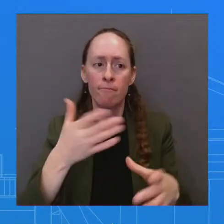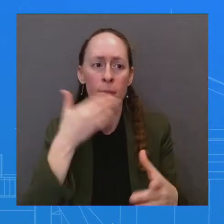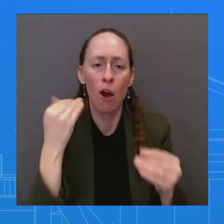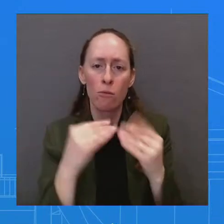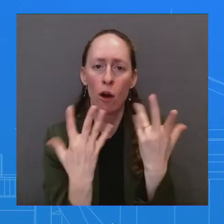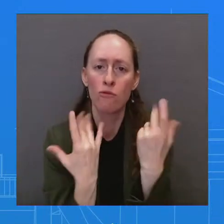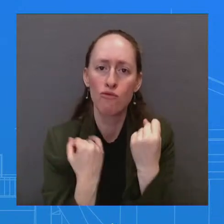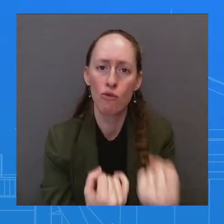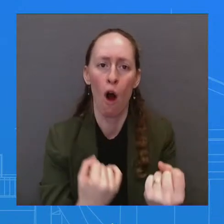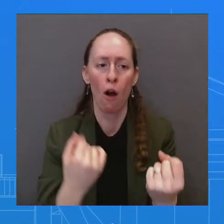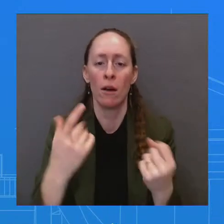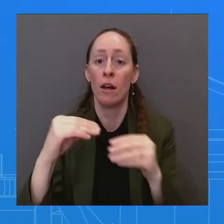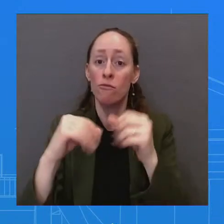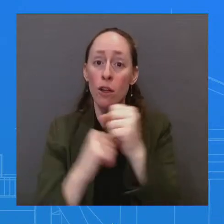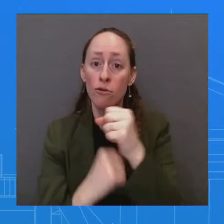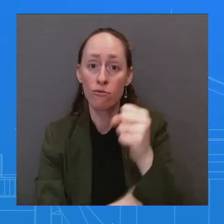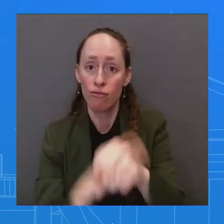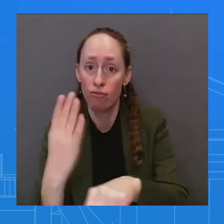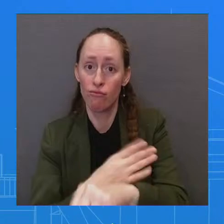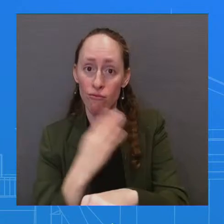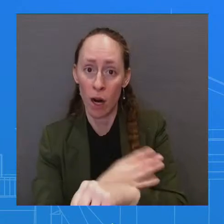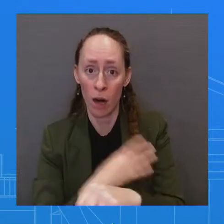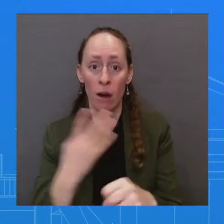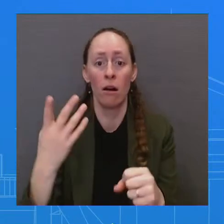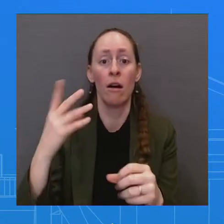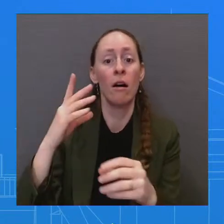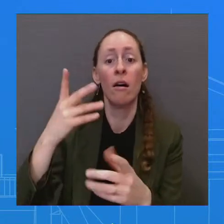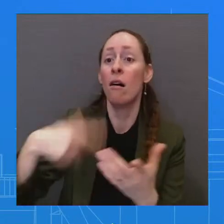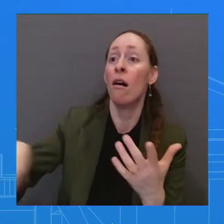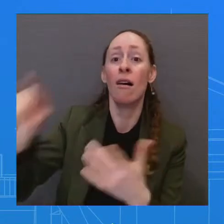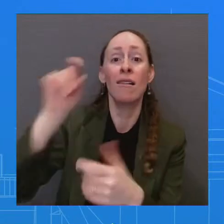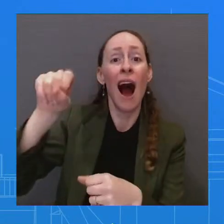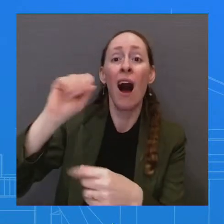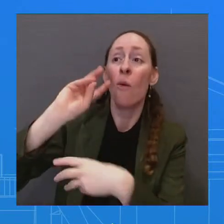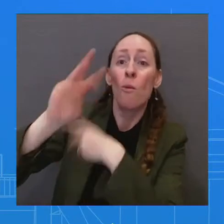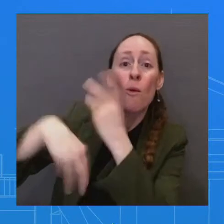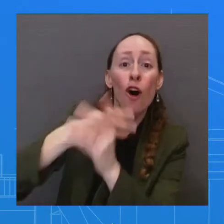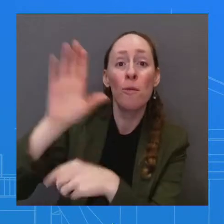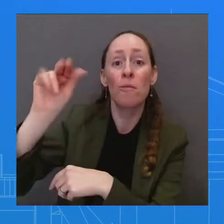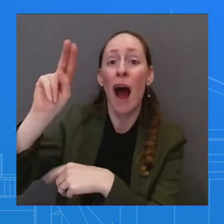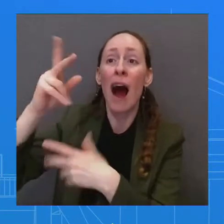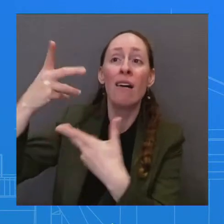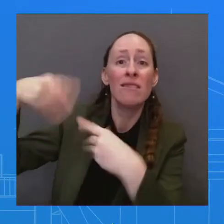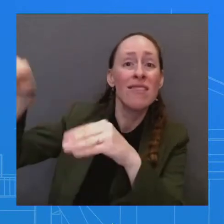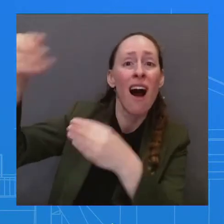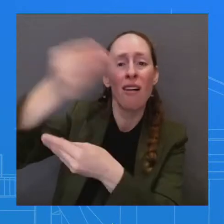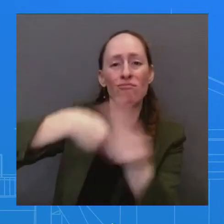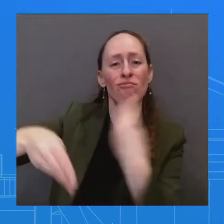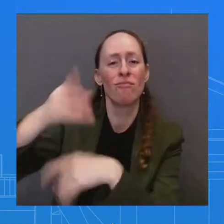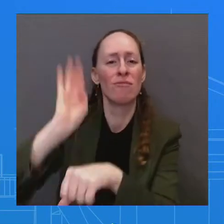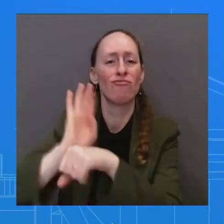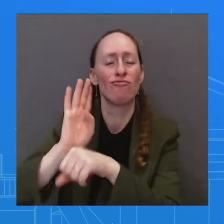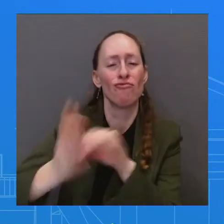So there'll be a lot of that on the agenda. The Press: And will the President travel to Africa this year, as he promised during the -- Mr. Kirby: I don't have any -- The Press: -- summit?